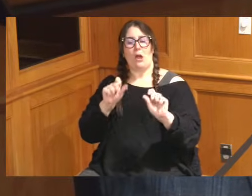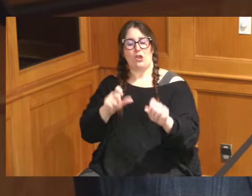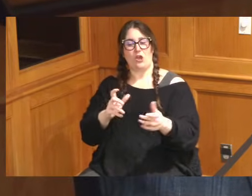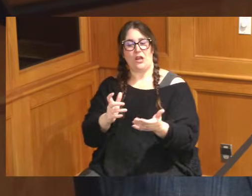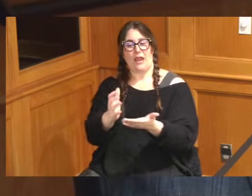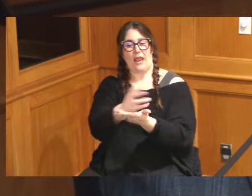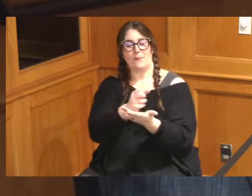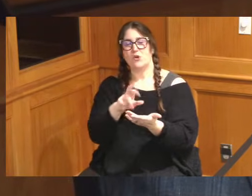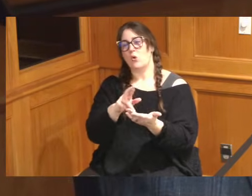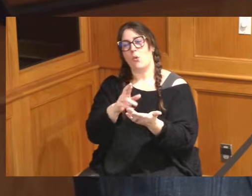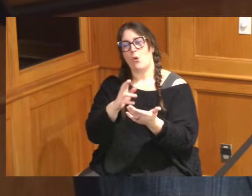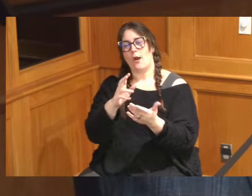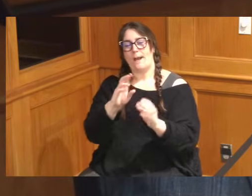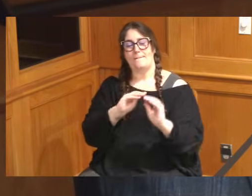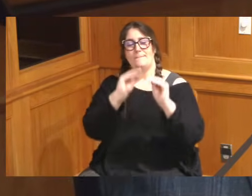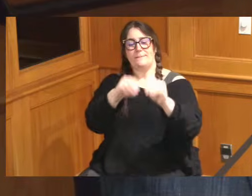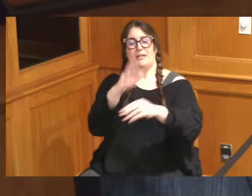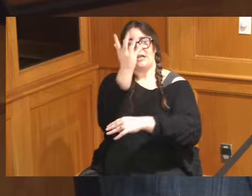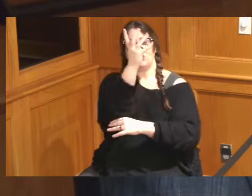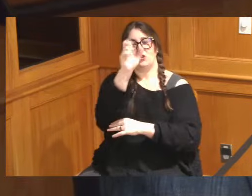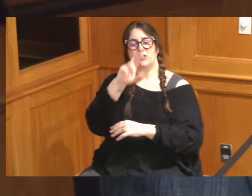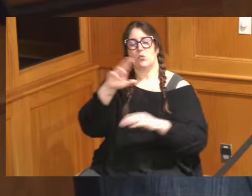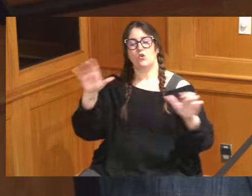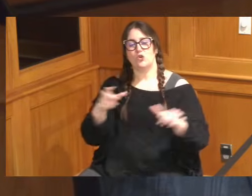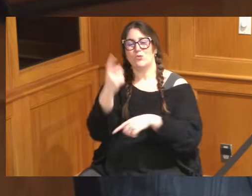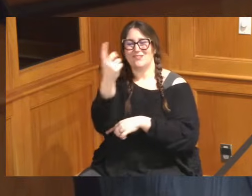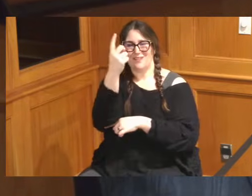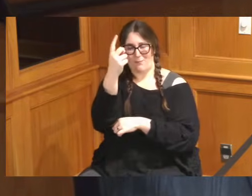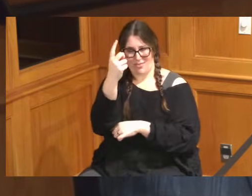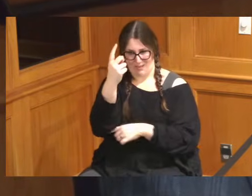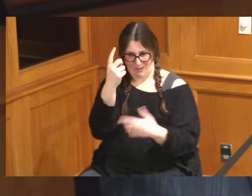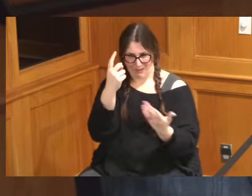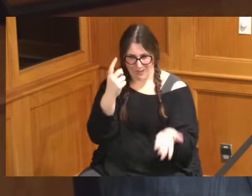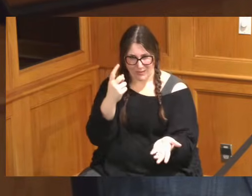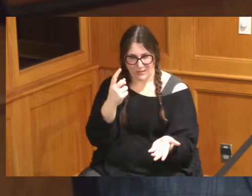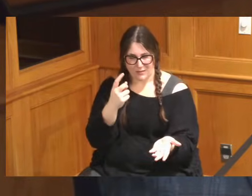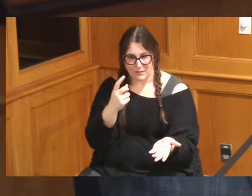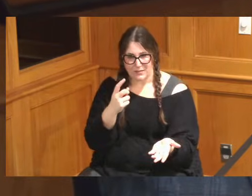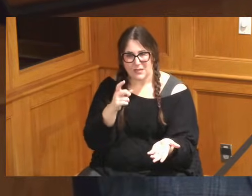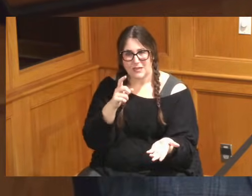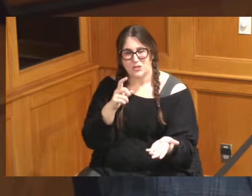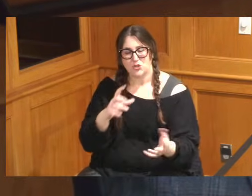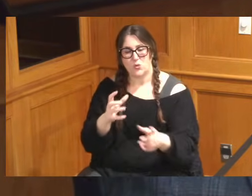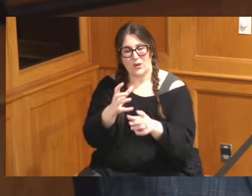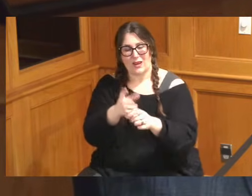trees or do something that they're not doing now to capture that runoff, it seems to me that that